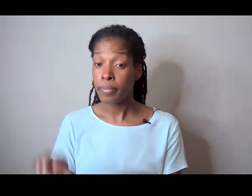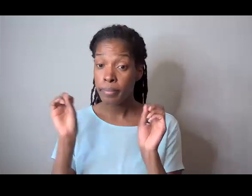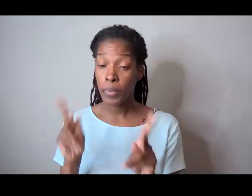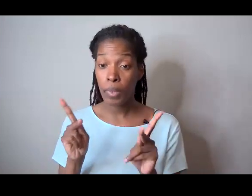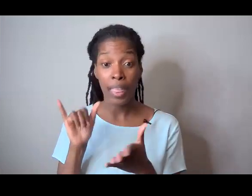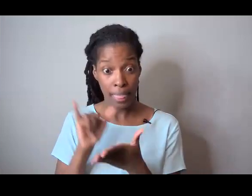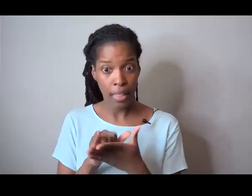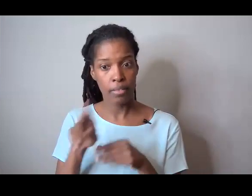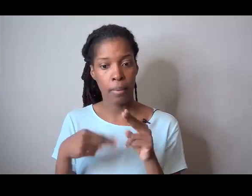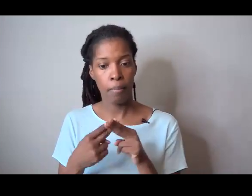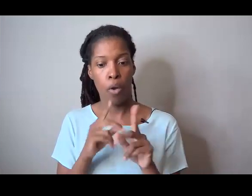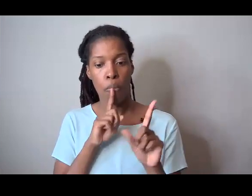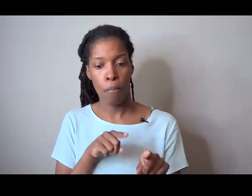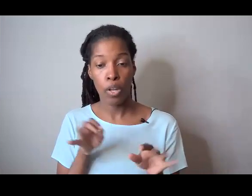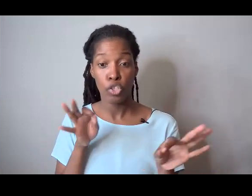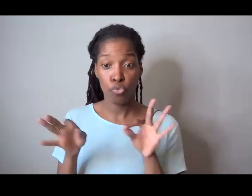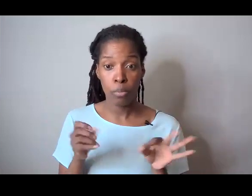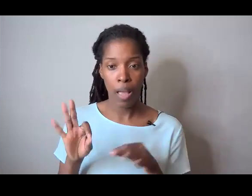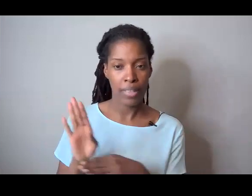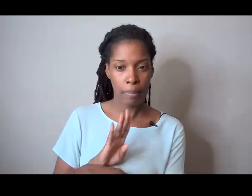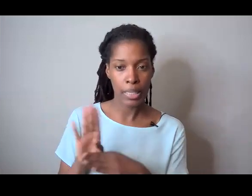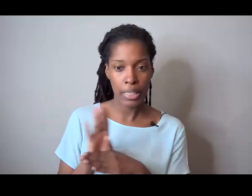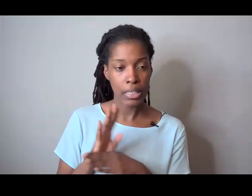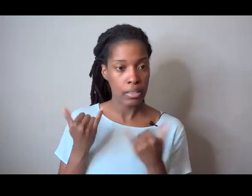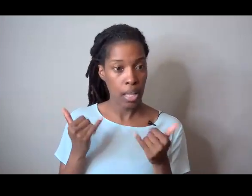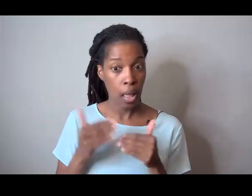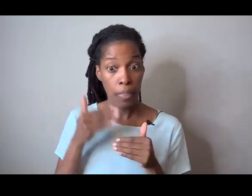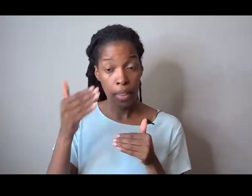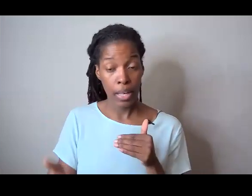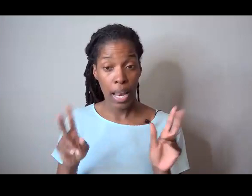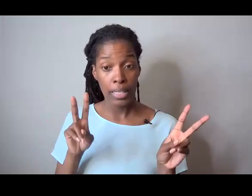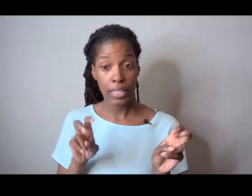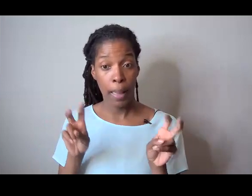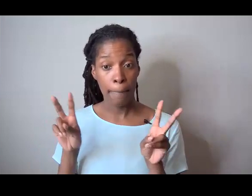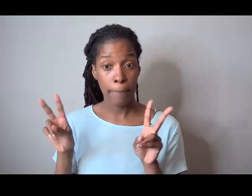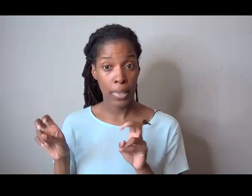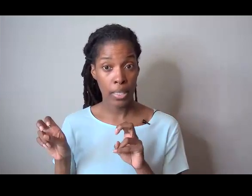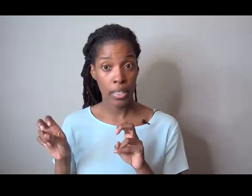I'm going to take us to the next topic and then I'll check in for questions.